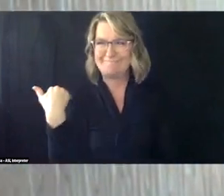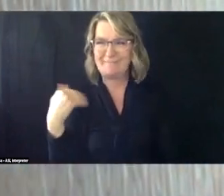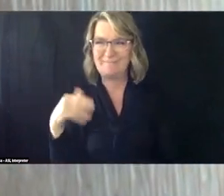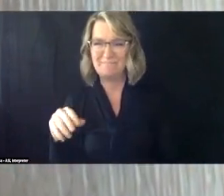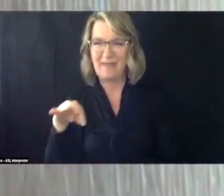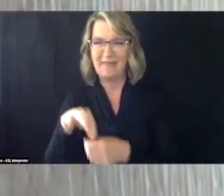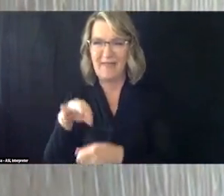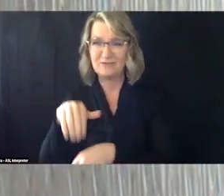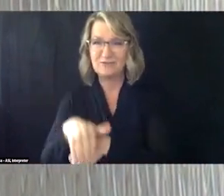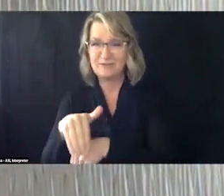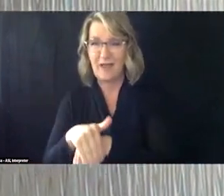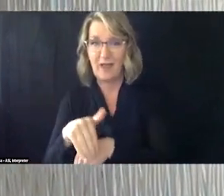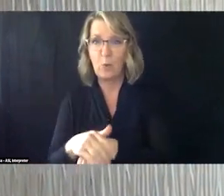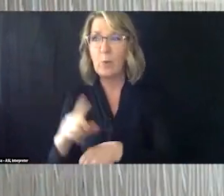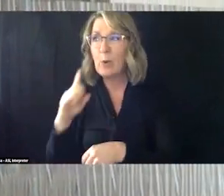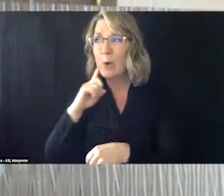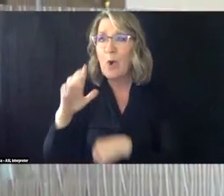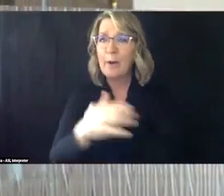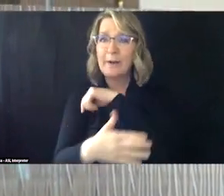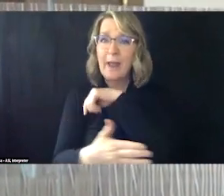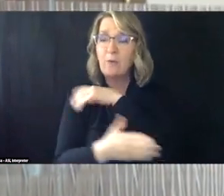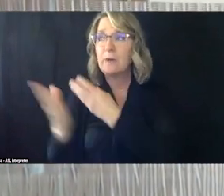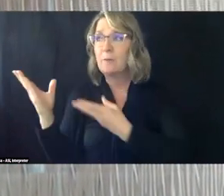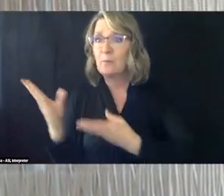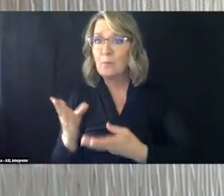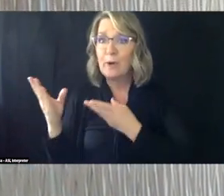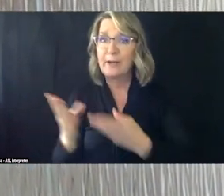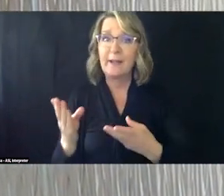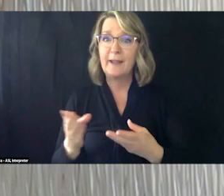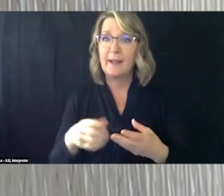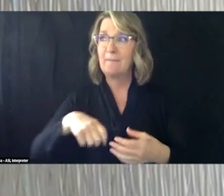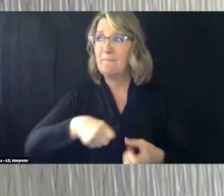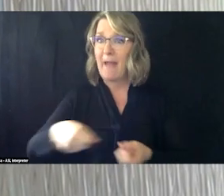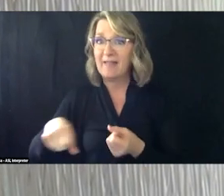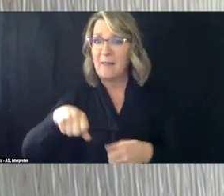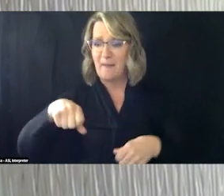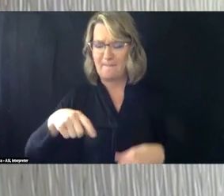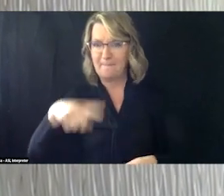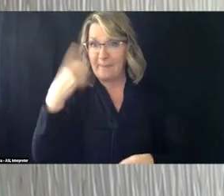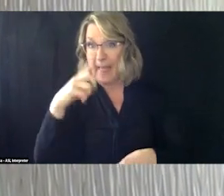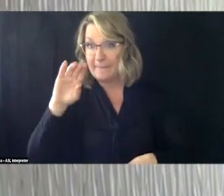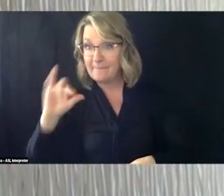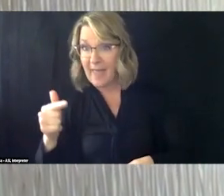election night because we were hearing stories about how the counties bringing back ballots and